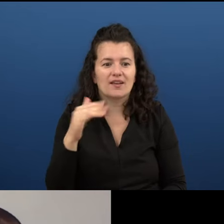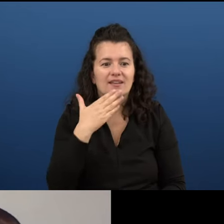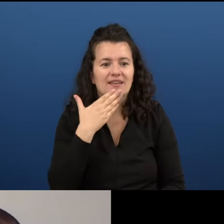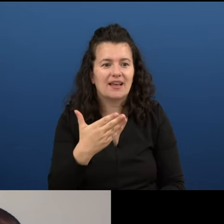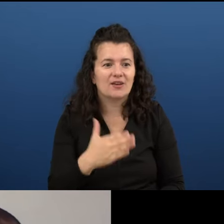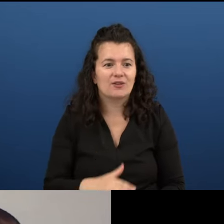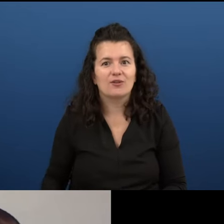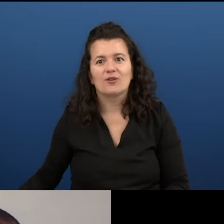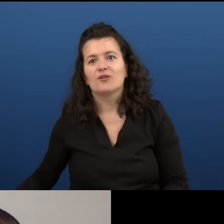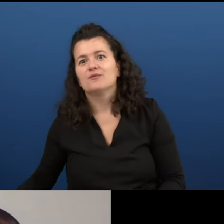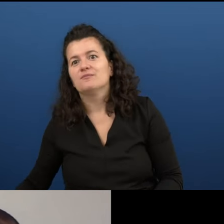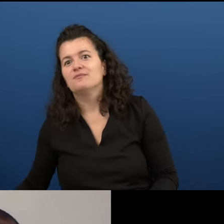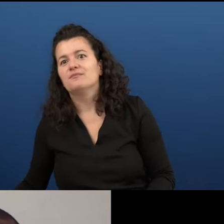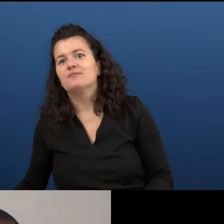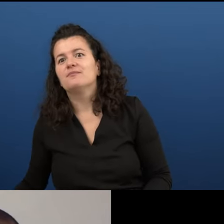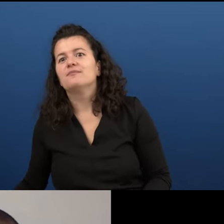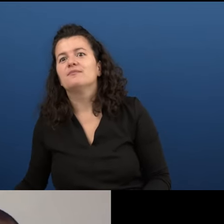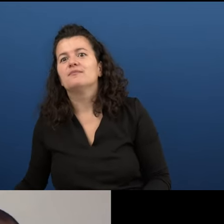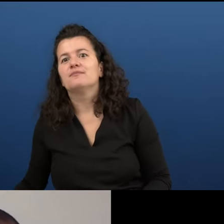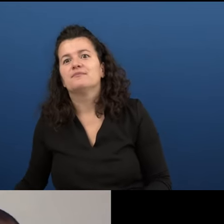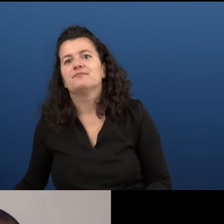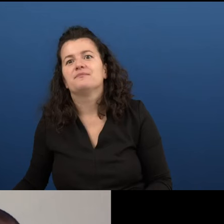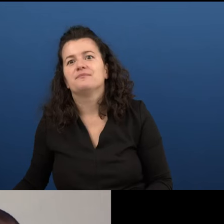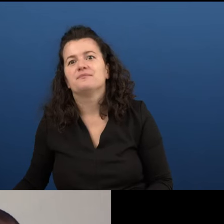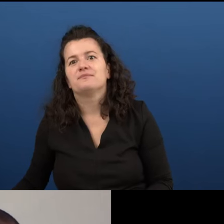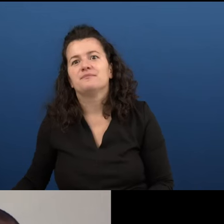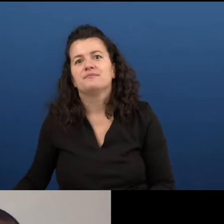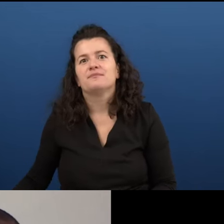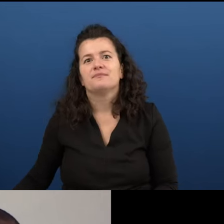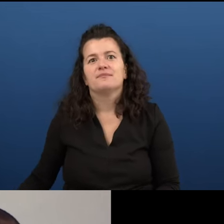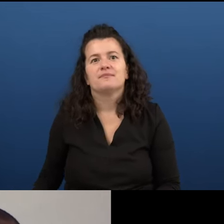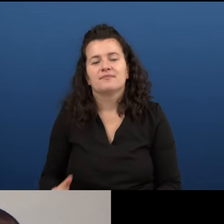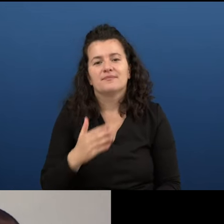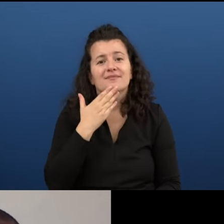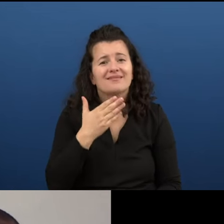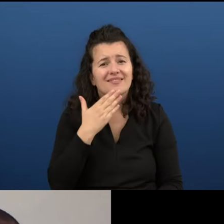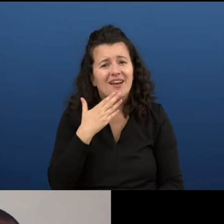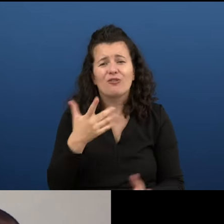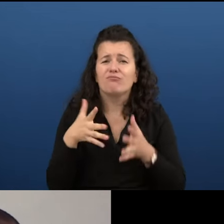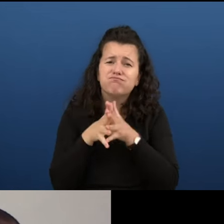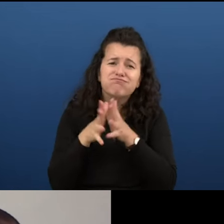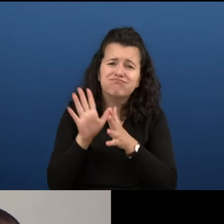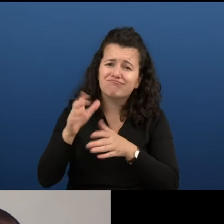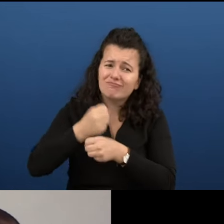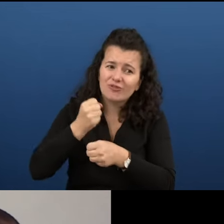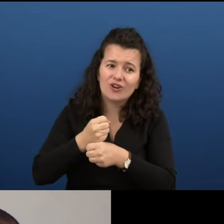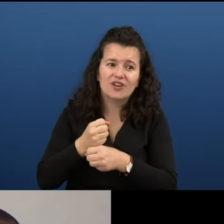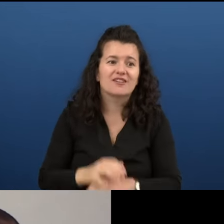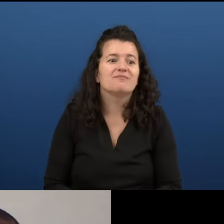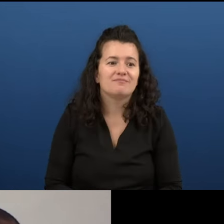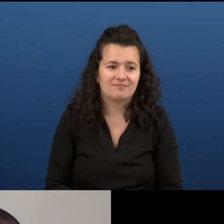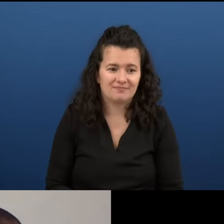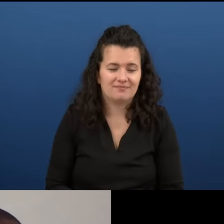10:19:43 I didn't you unmute. 10:19:50 People cool my colleague set been